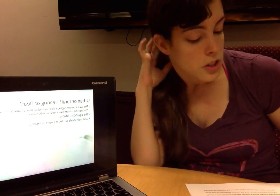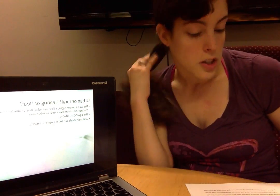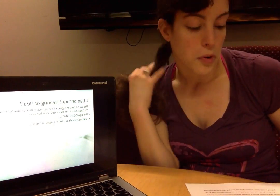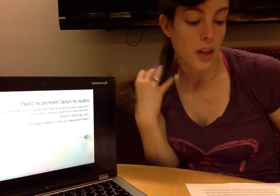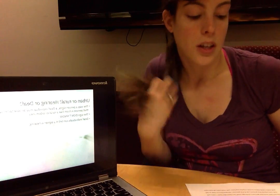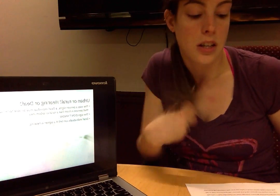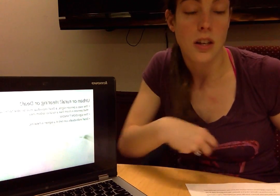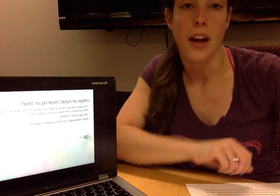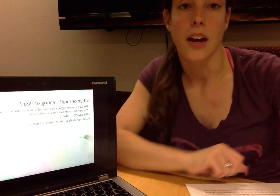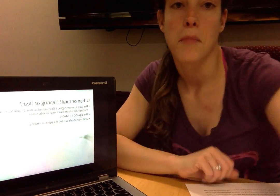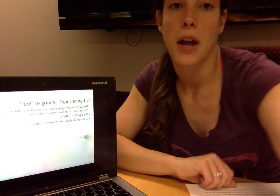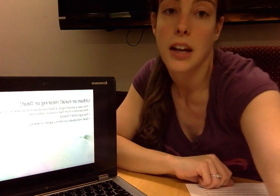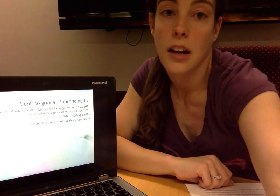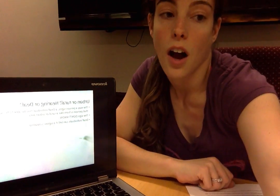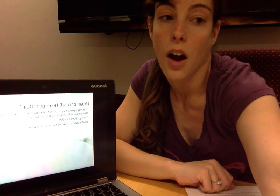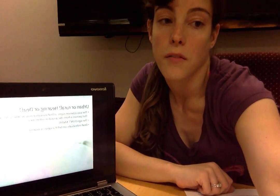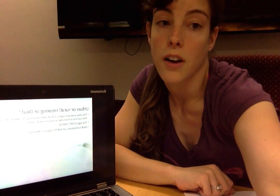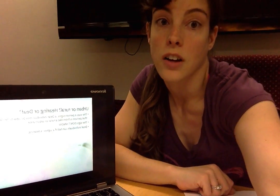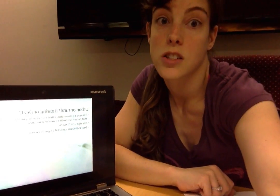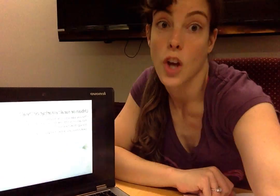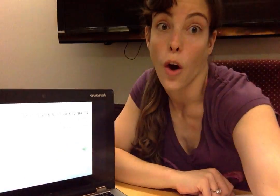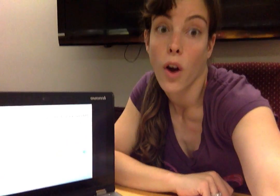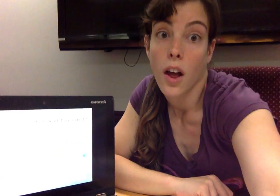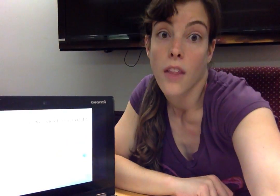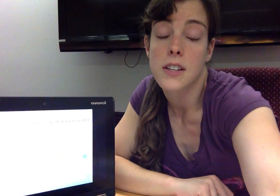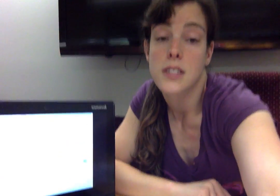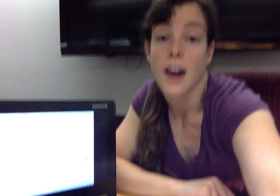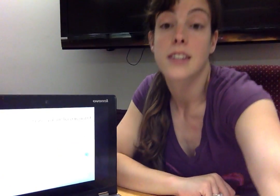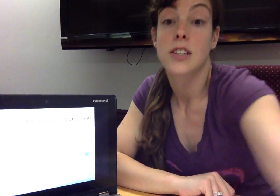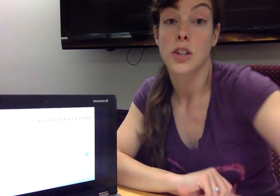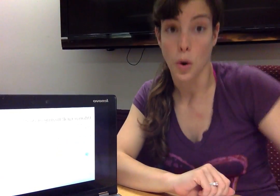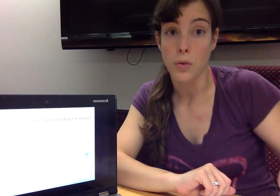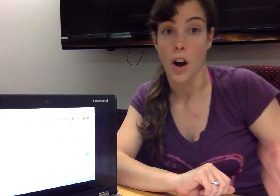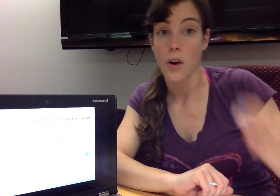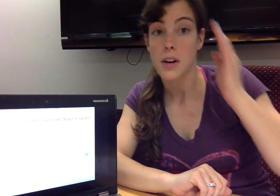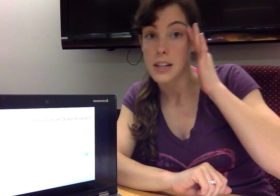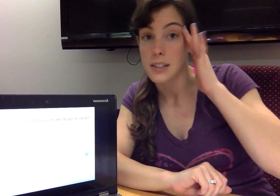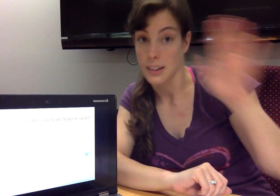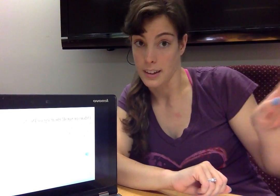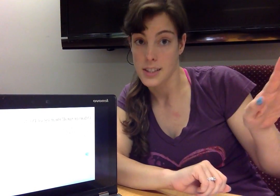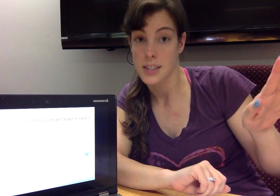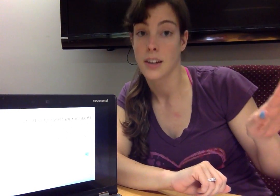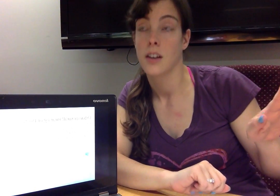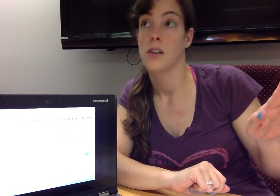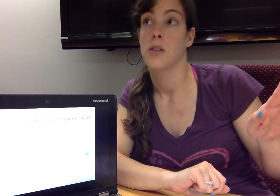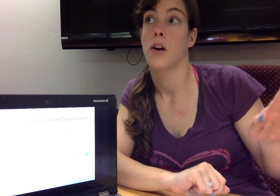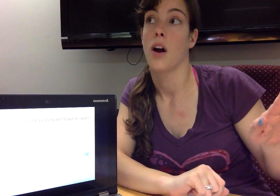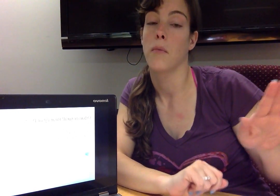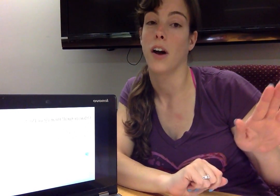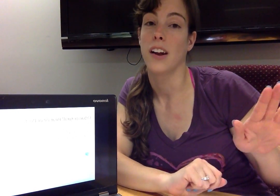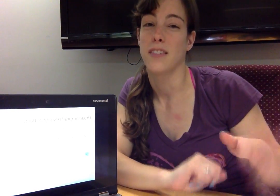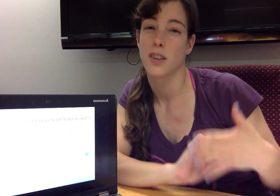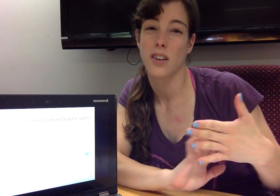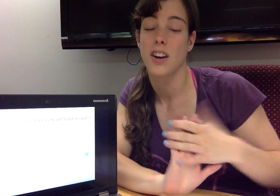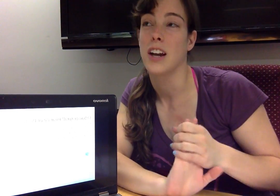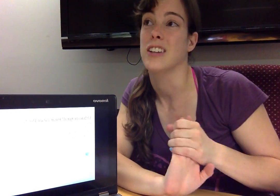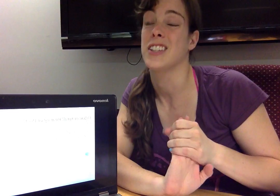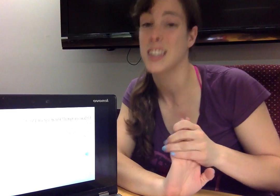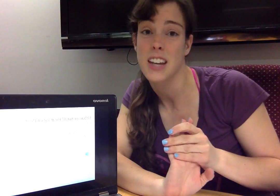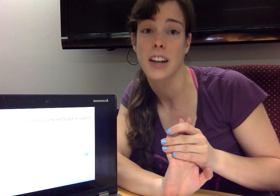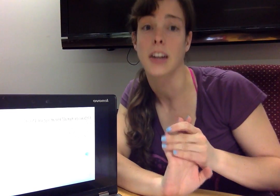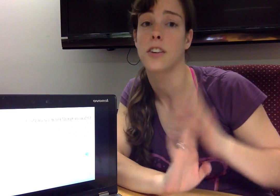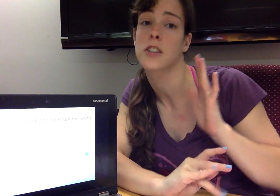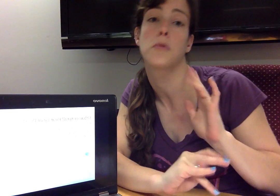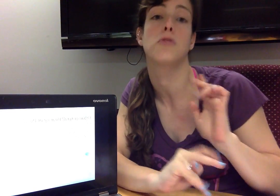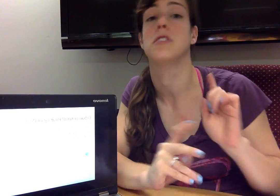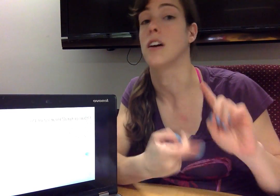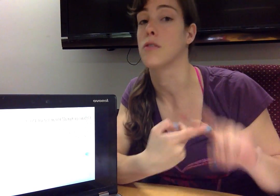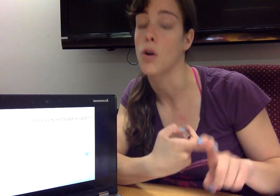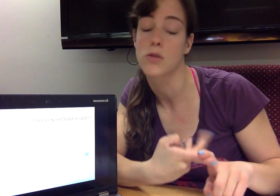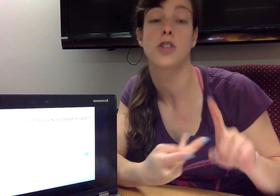There are research to explain this. As many of us know the sign DONT KNOW but if your in a city setting